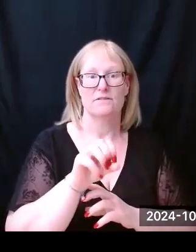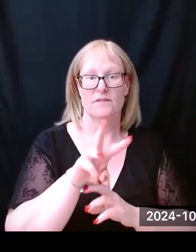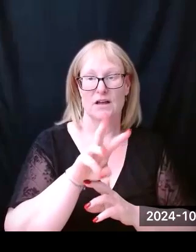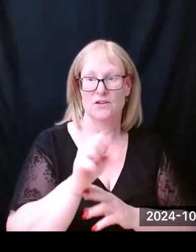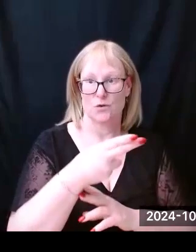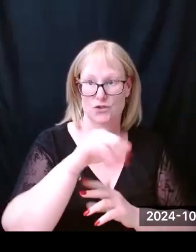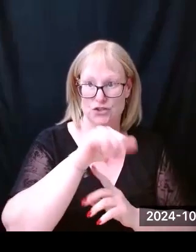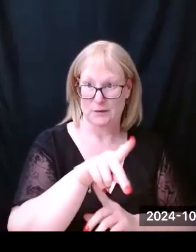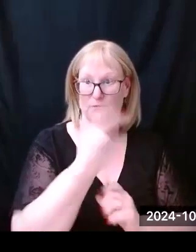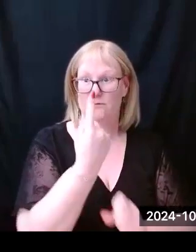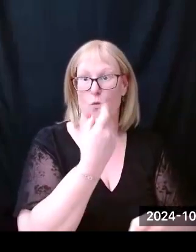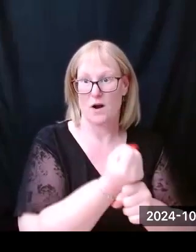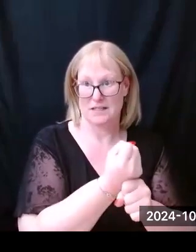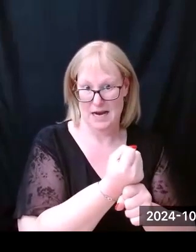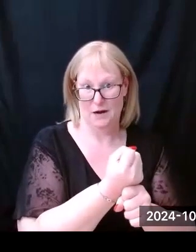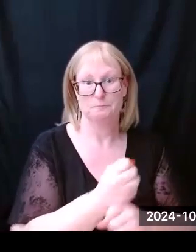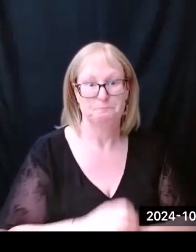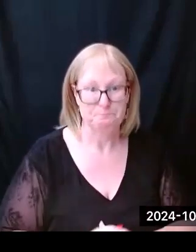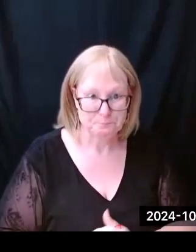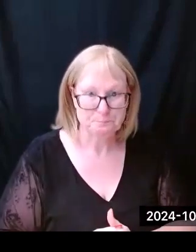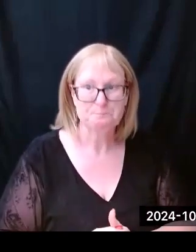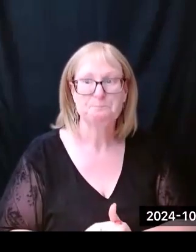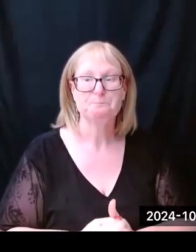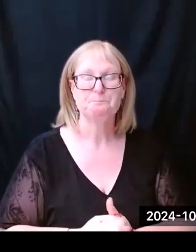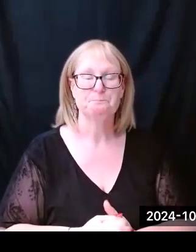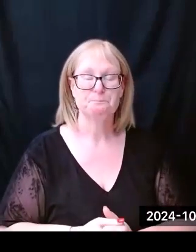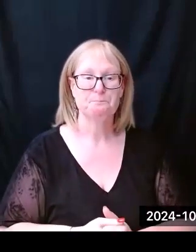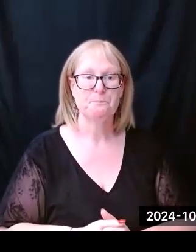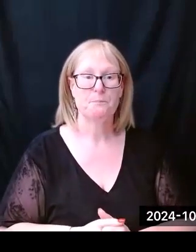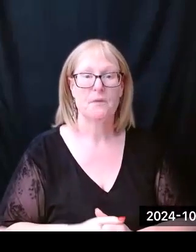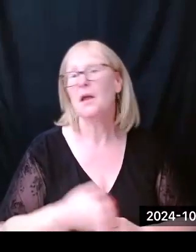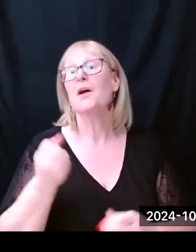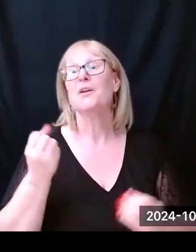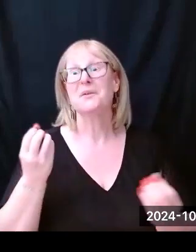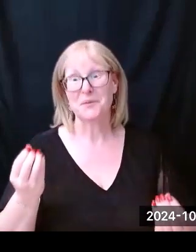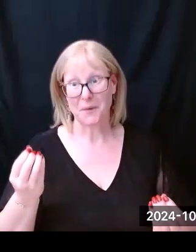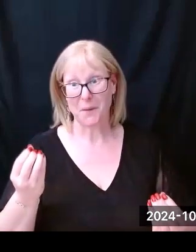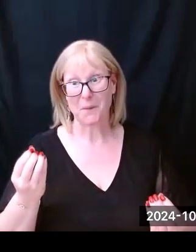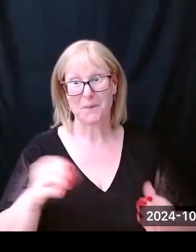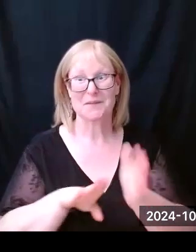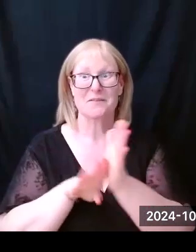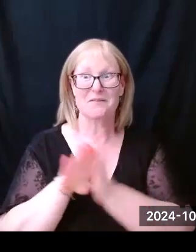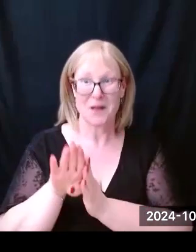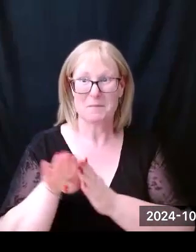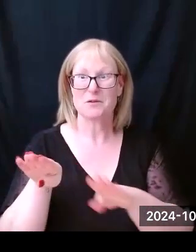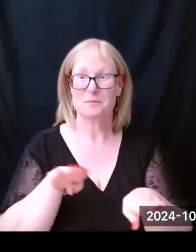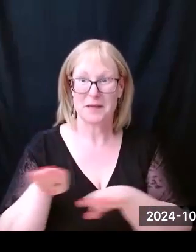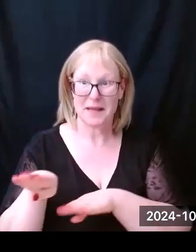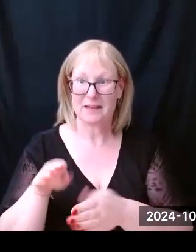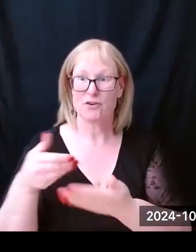the University of Massachusetts Shriver Center. So developmental and behavioral pediatricians do a lot of things.